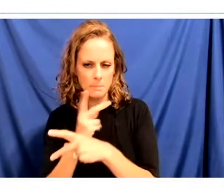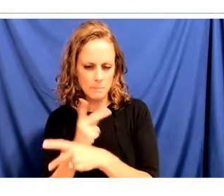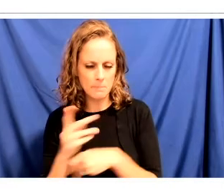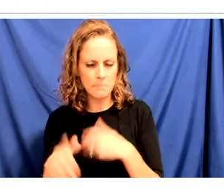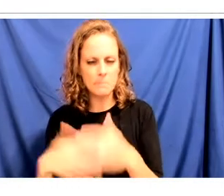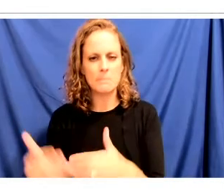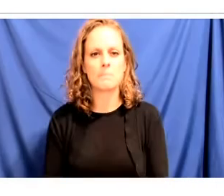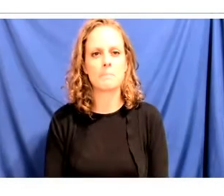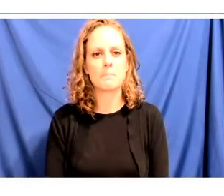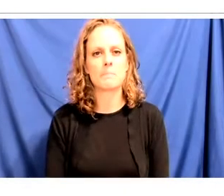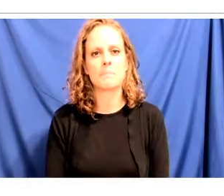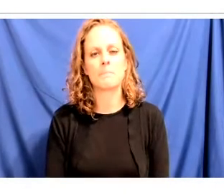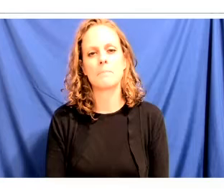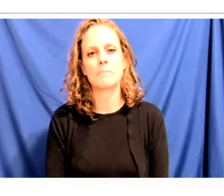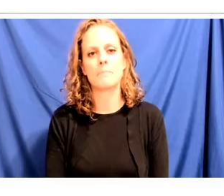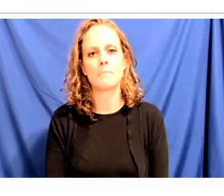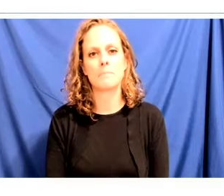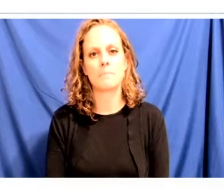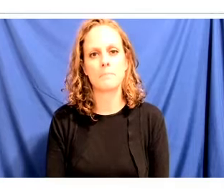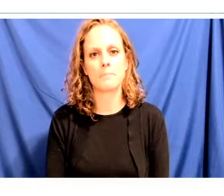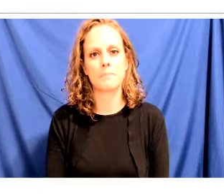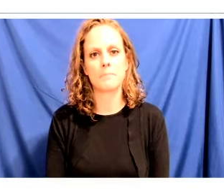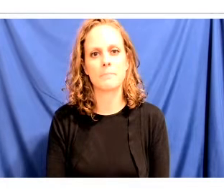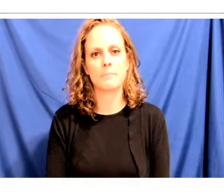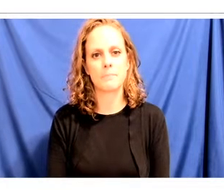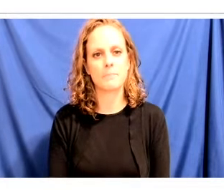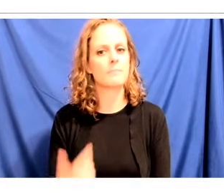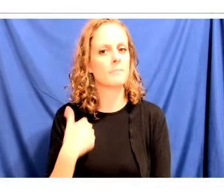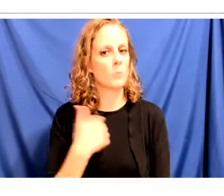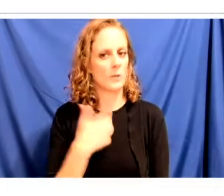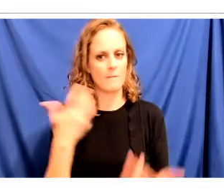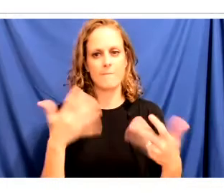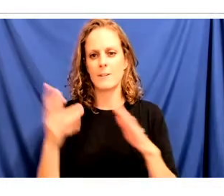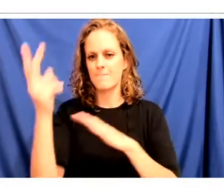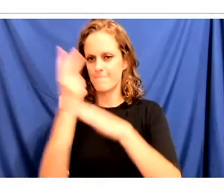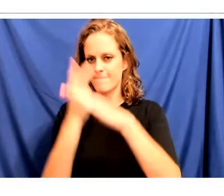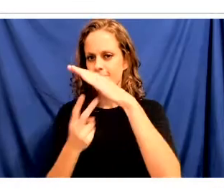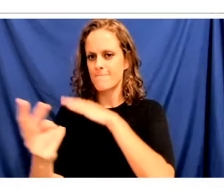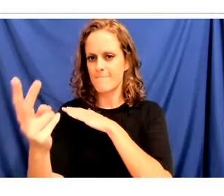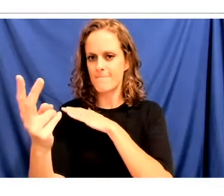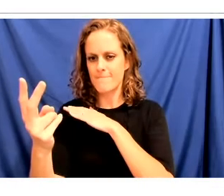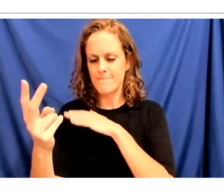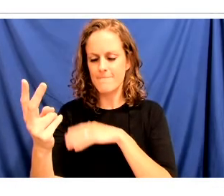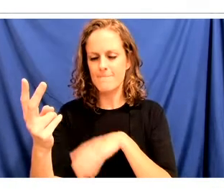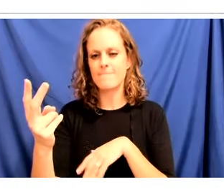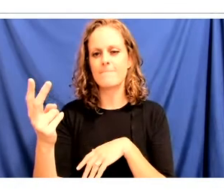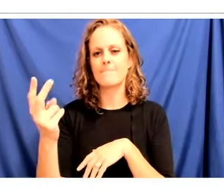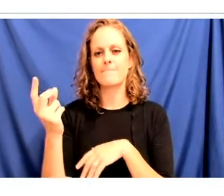We have made so far population estimates, based on a database that our company put together.